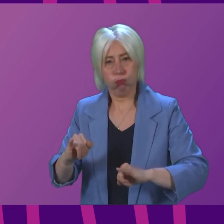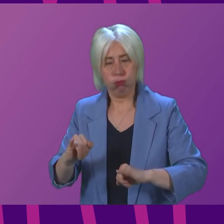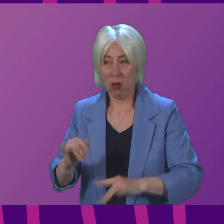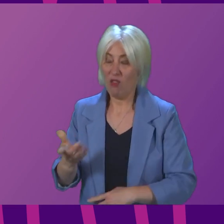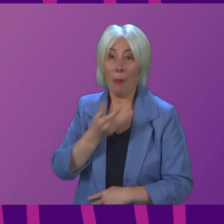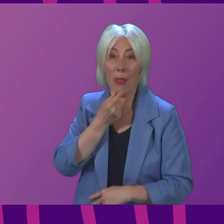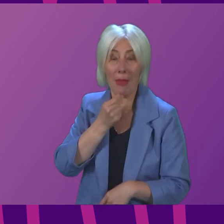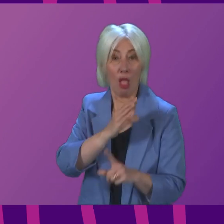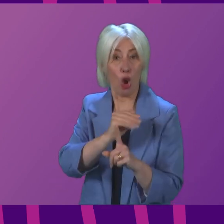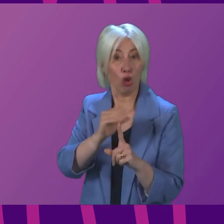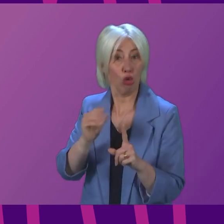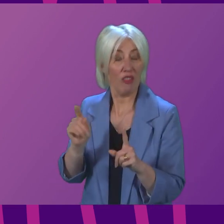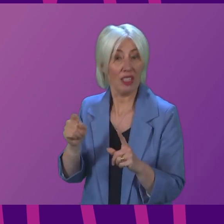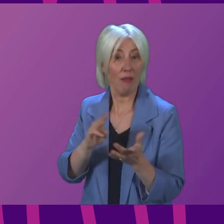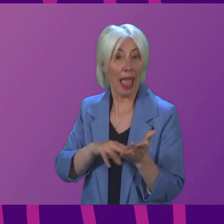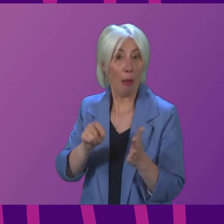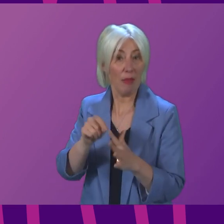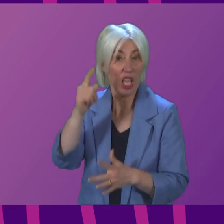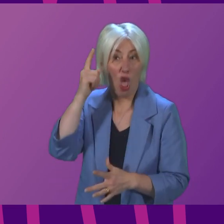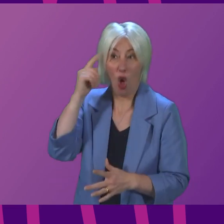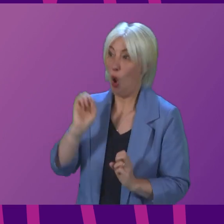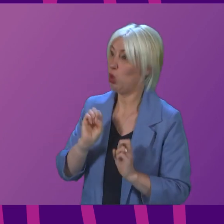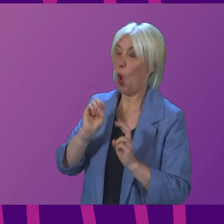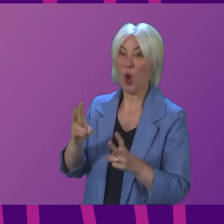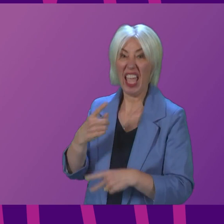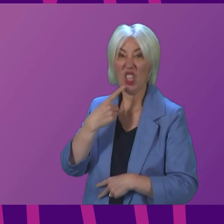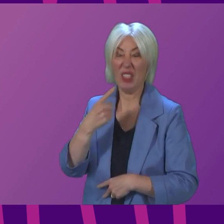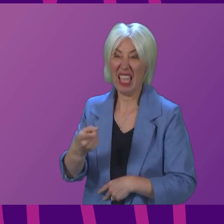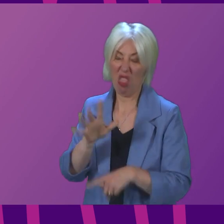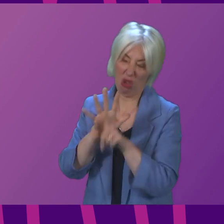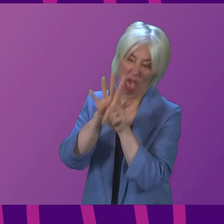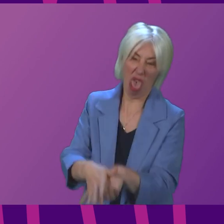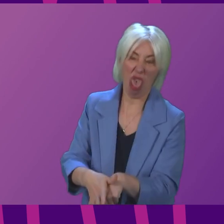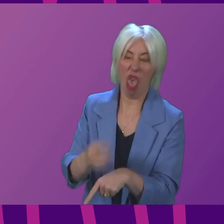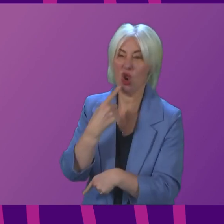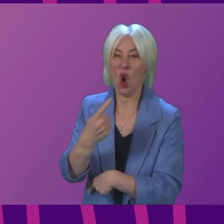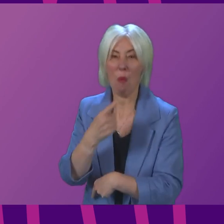MP who thought that it was okay to make those pathetic and derogatory comments and by the